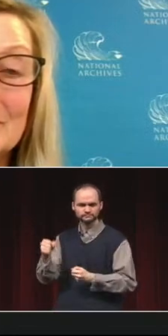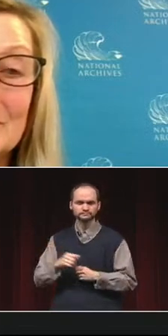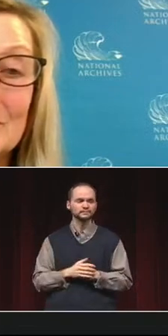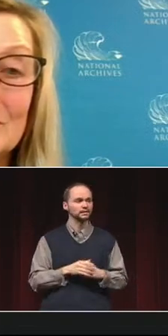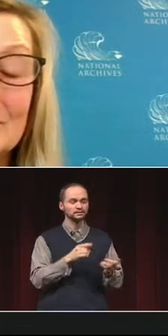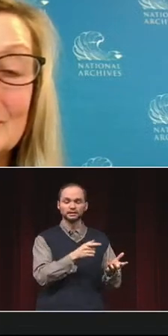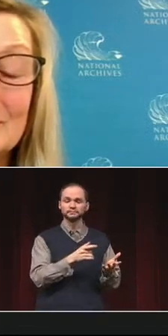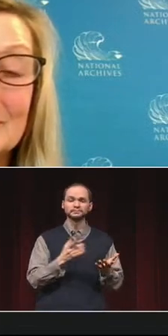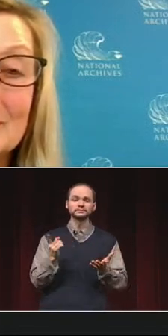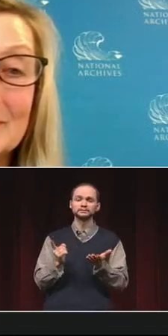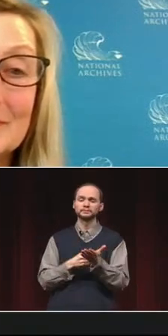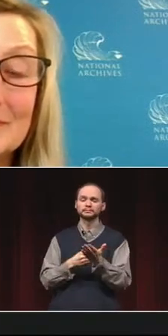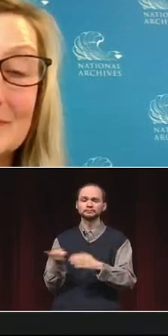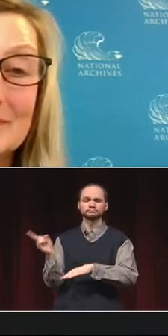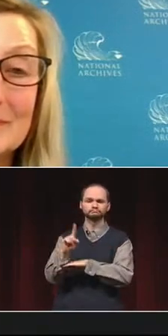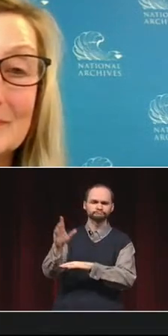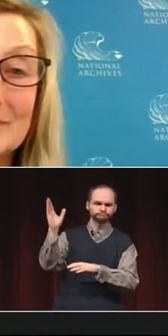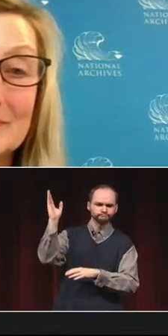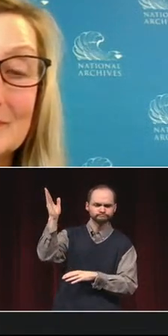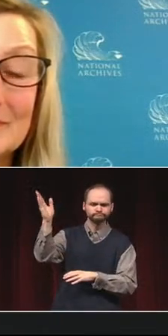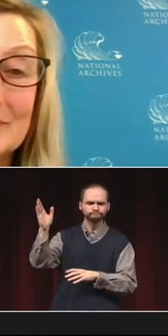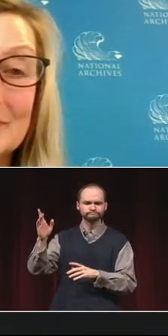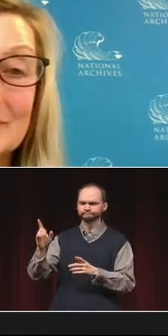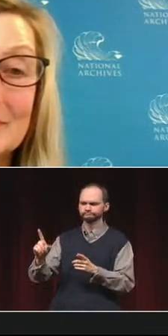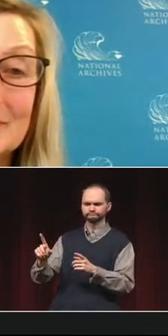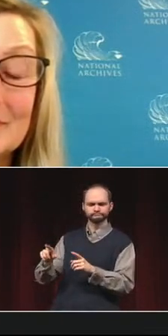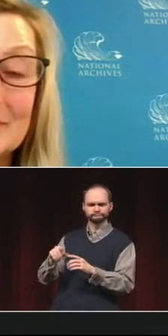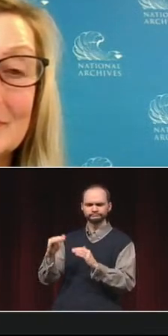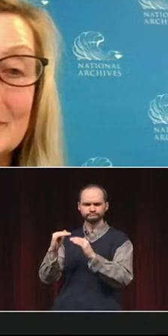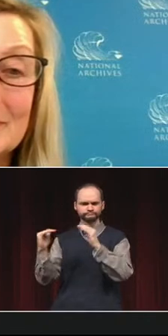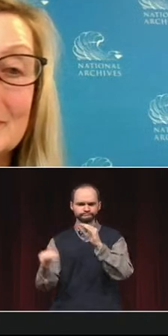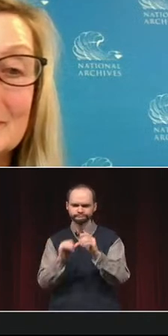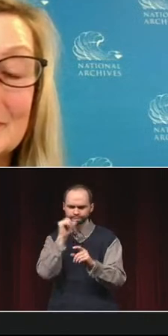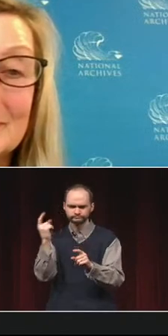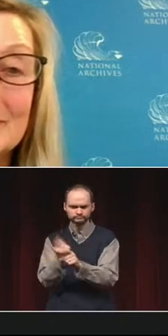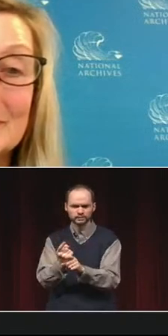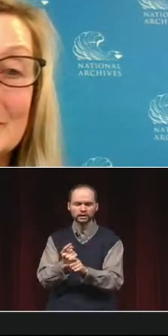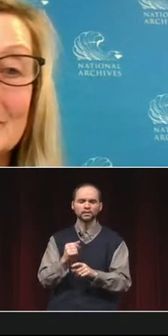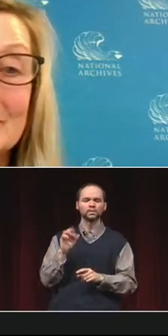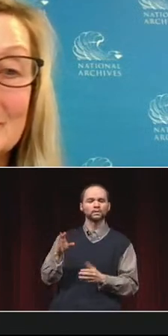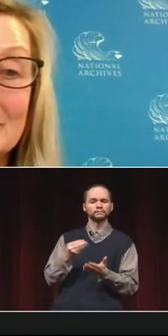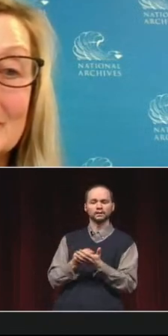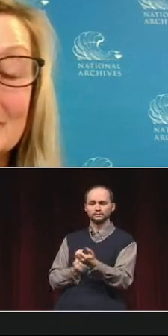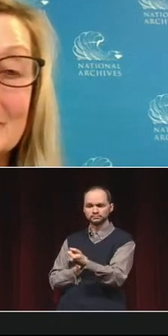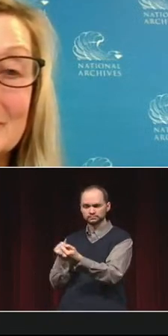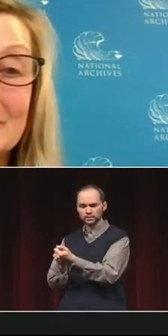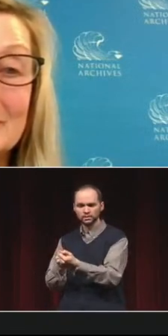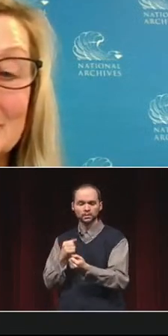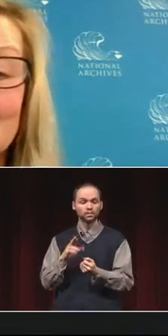pamphlets and distributing things like that. And indeed, joining us in the Montgomery boycott. Yes.